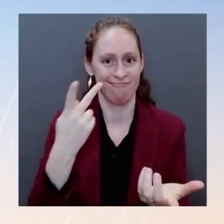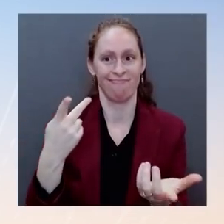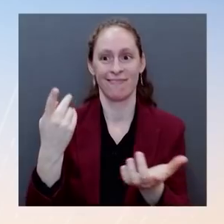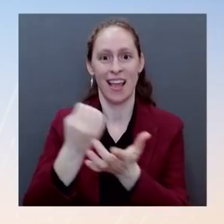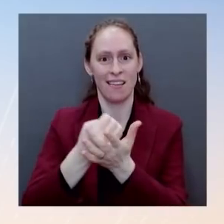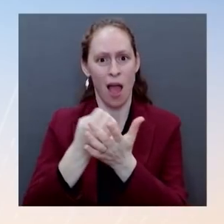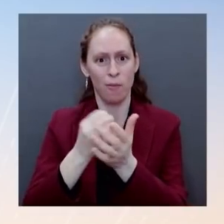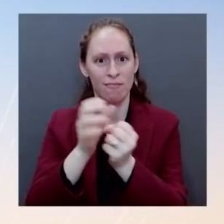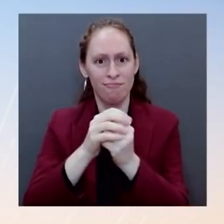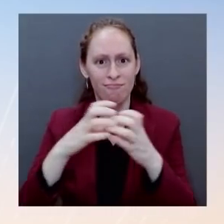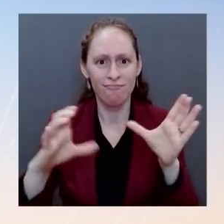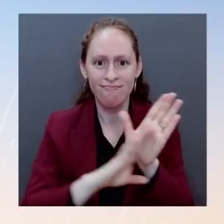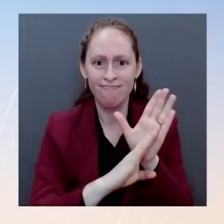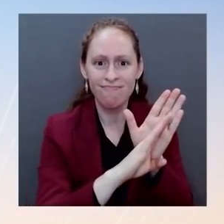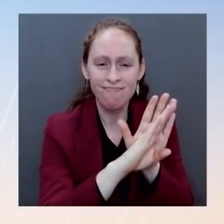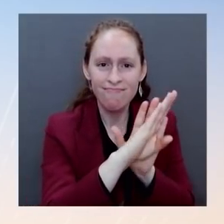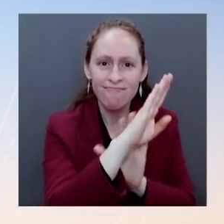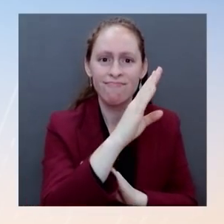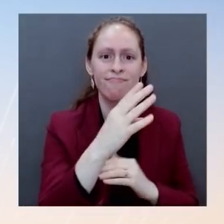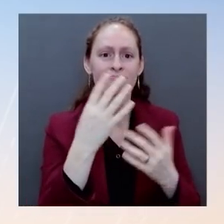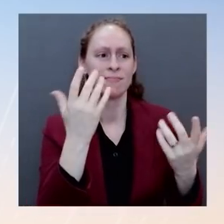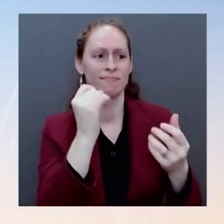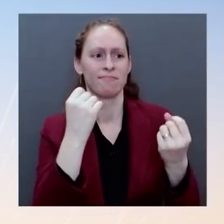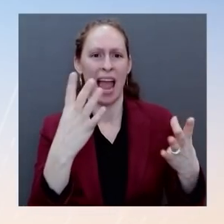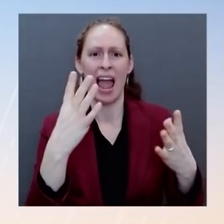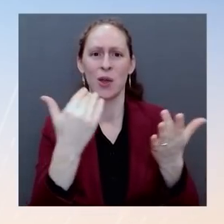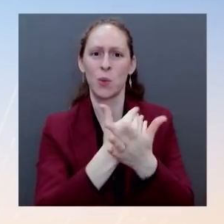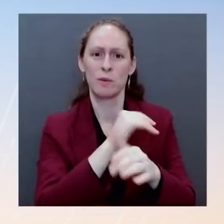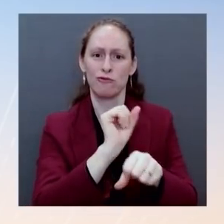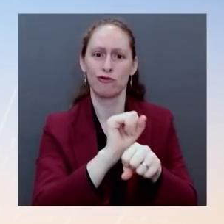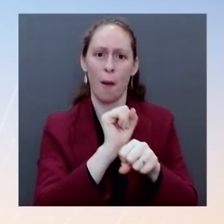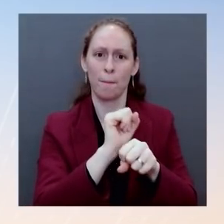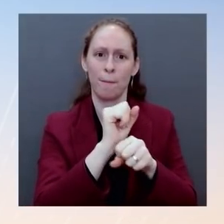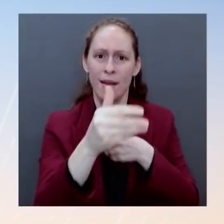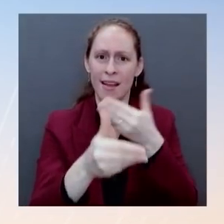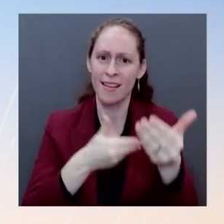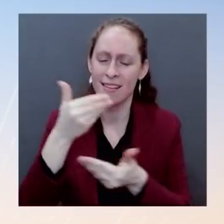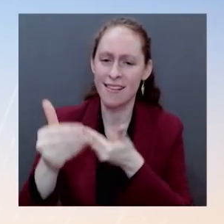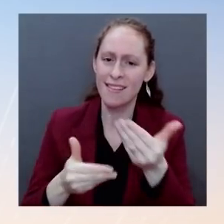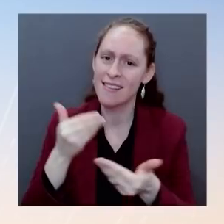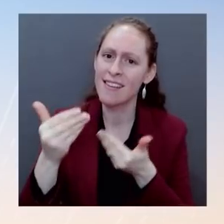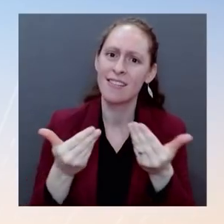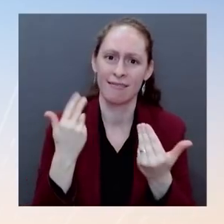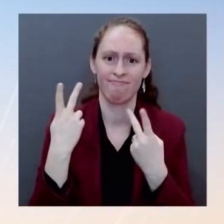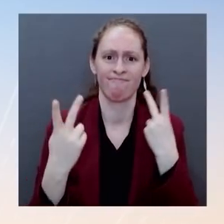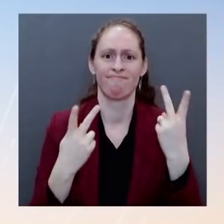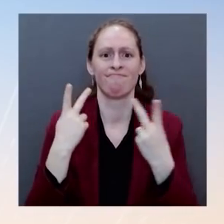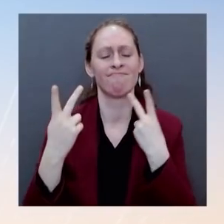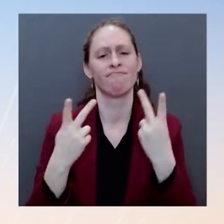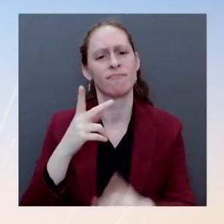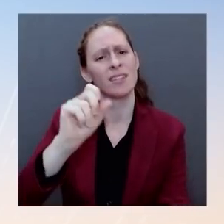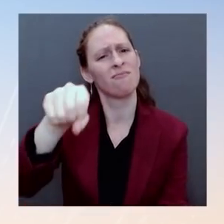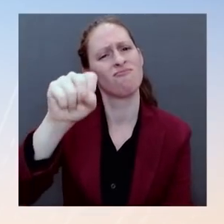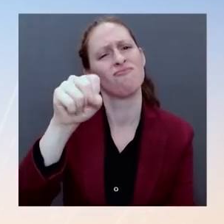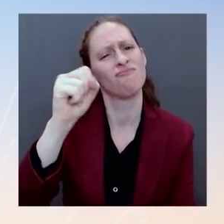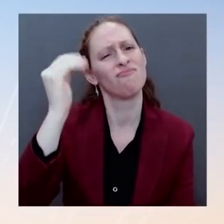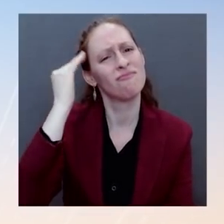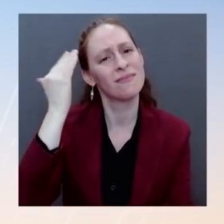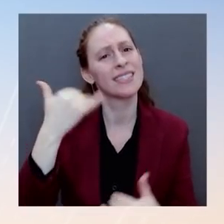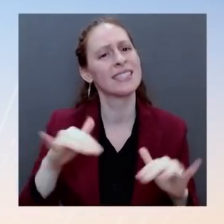but price increases that are still too high; decidedly a global phenomenon happening everywhere, but we in the United States are uniquely well positioned